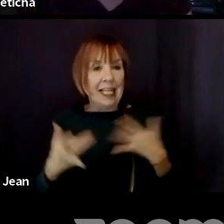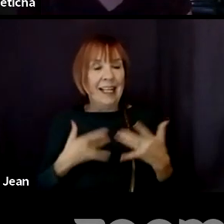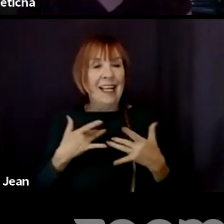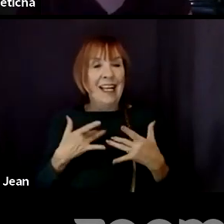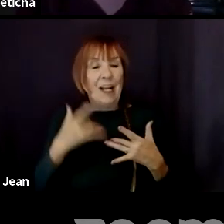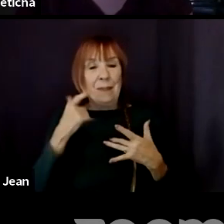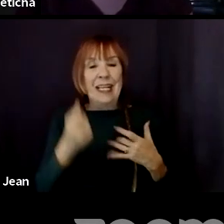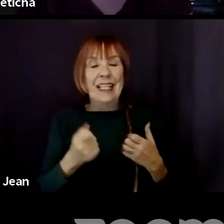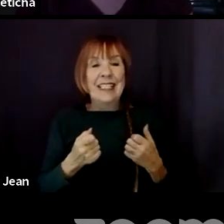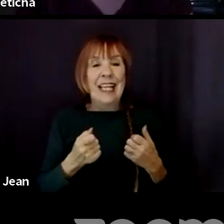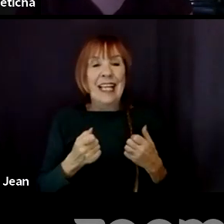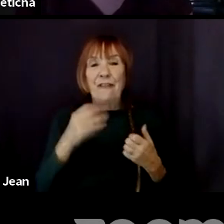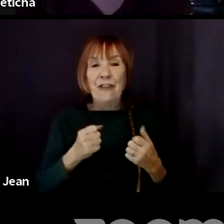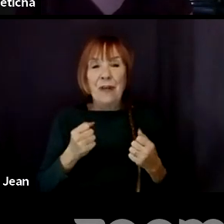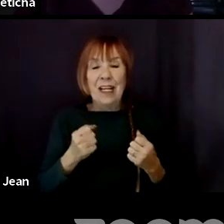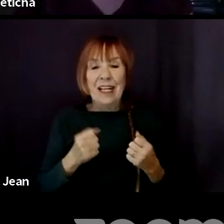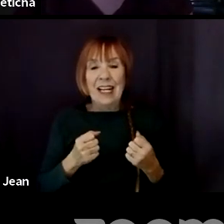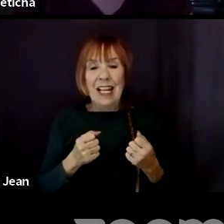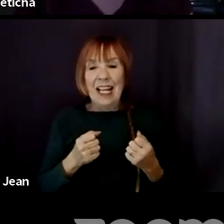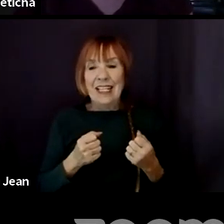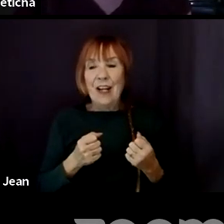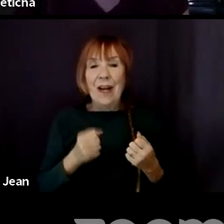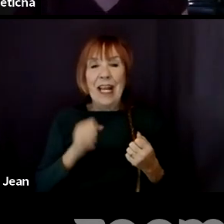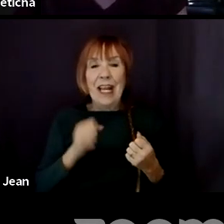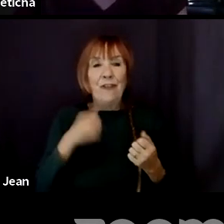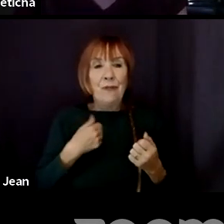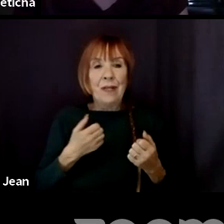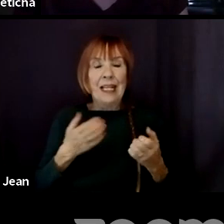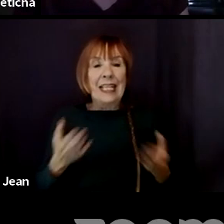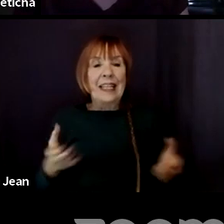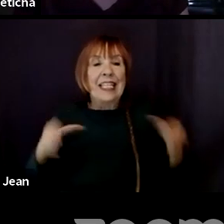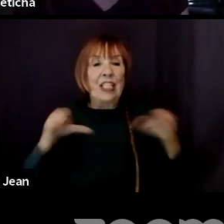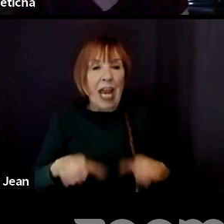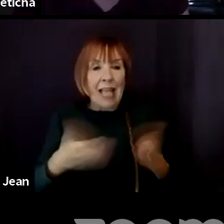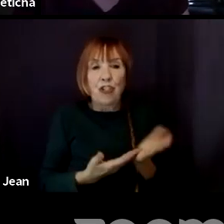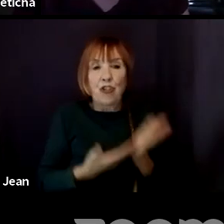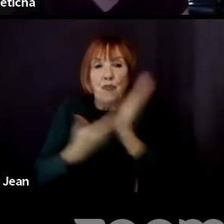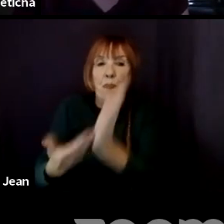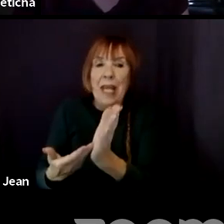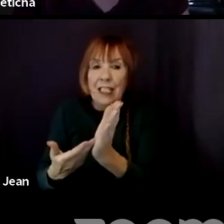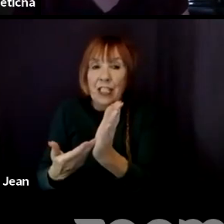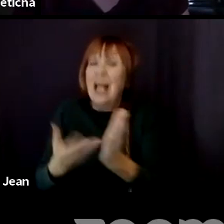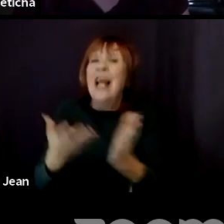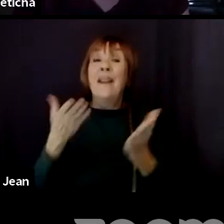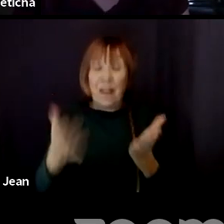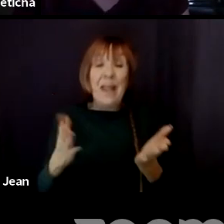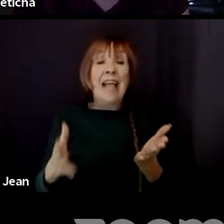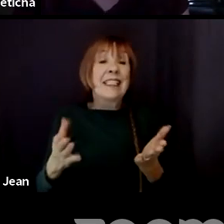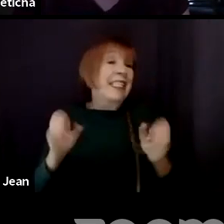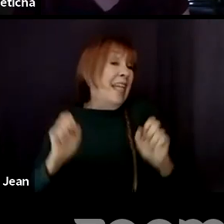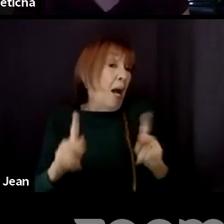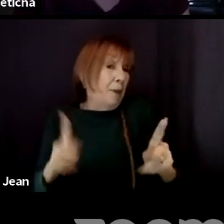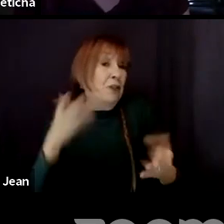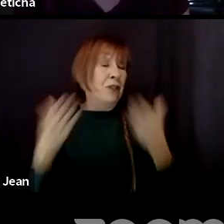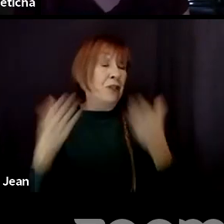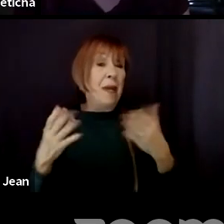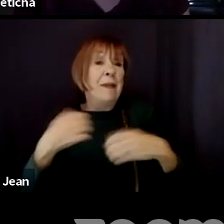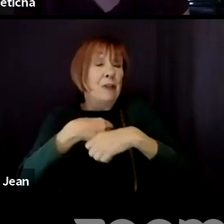is a chance you have to make the thing you want. Totally, yeah. I think my bad would be,